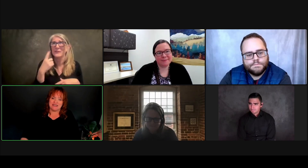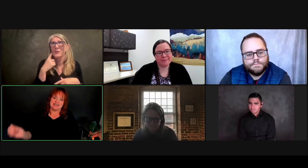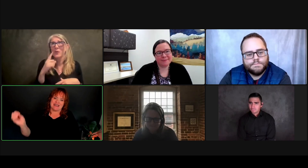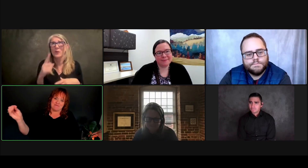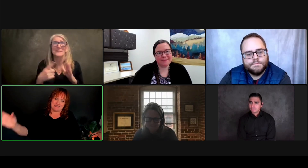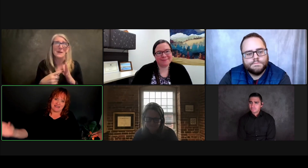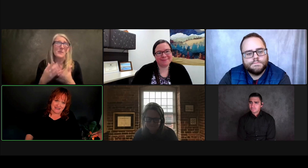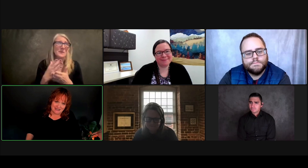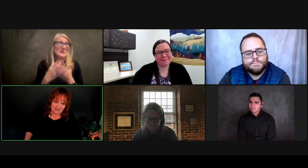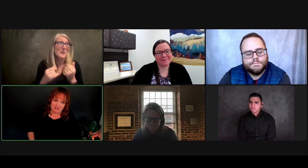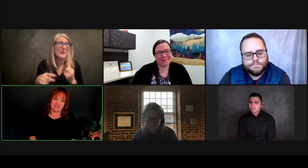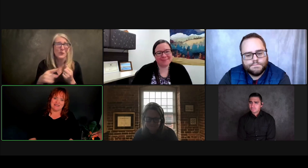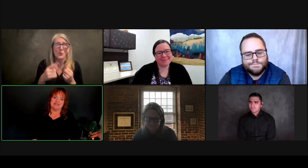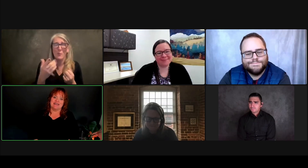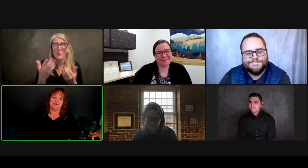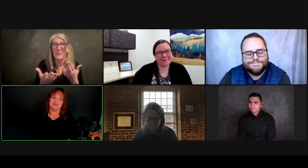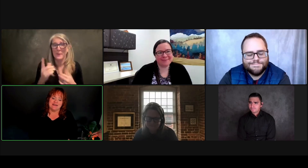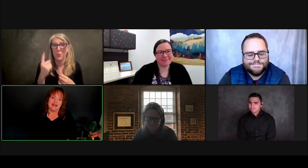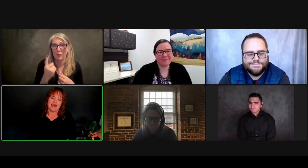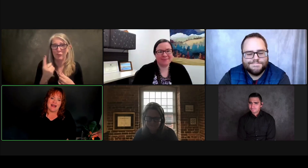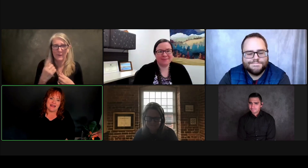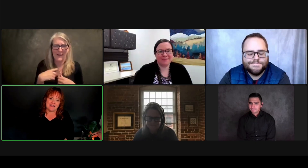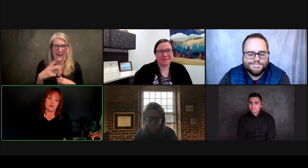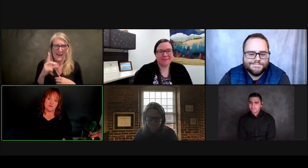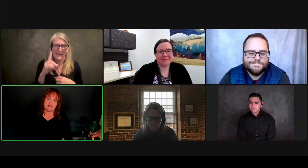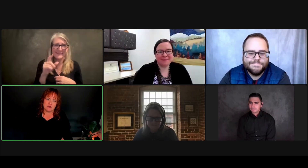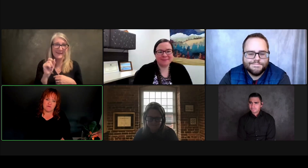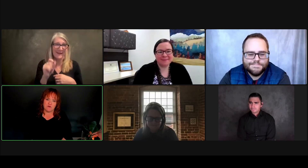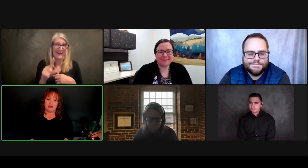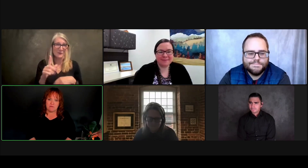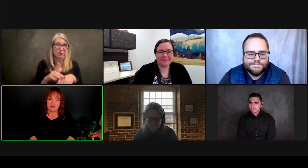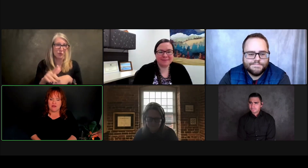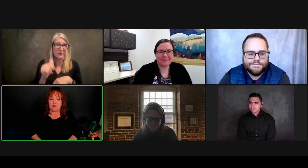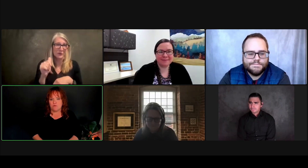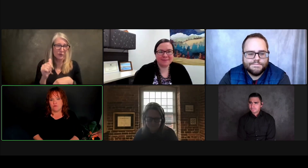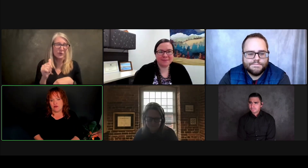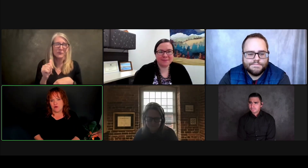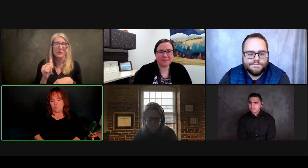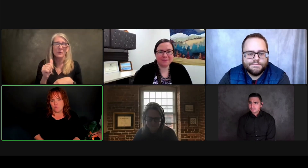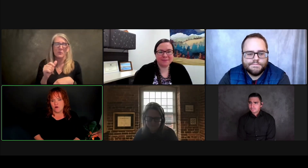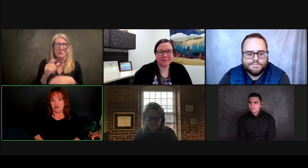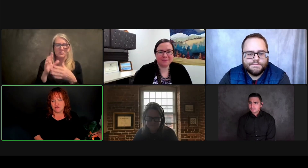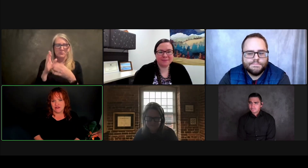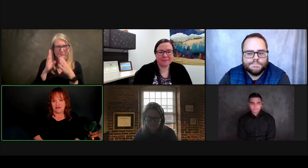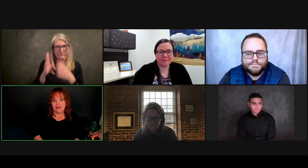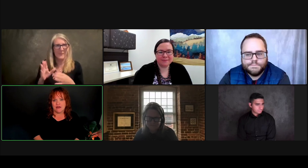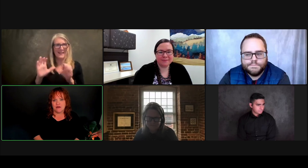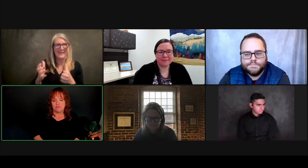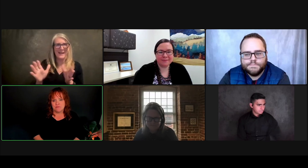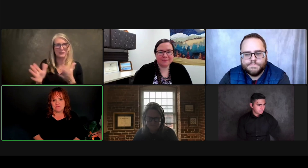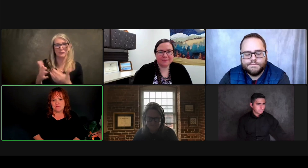I'm seeing these questions here. I know some of you may be wondering